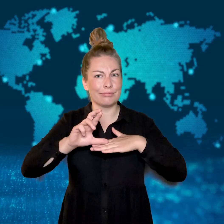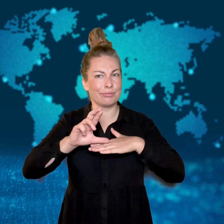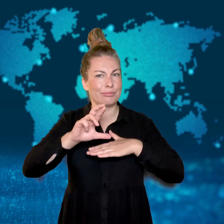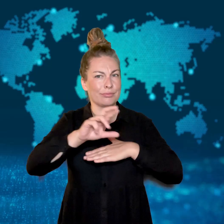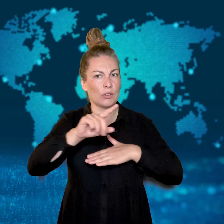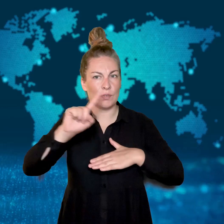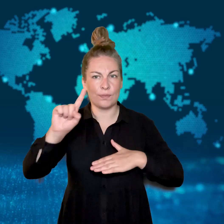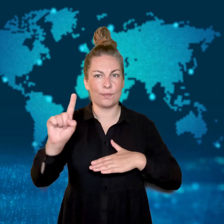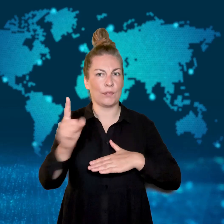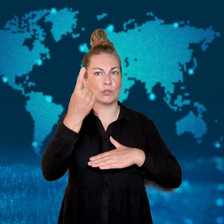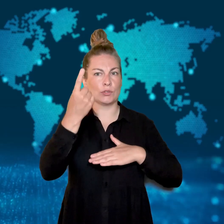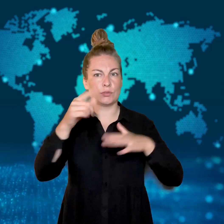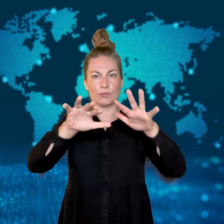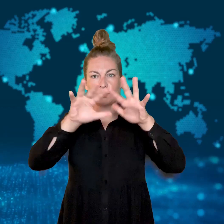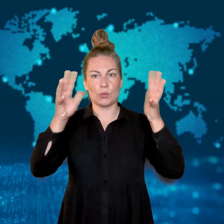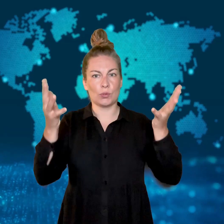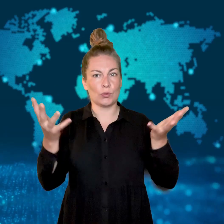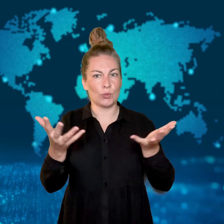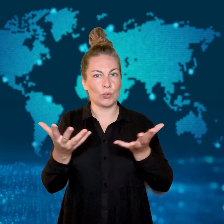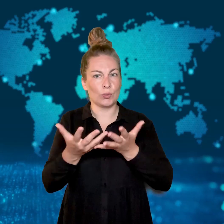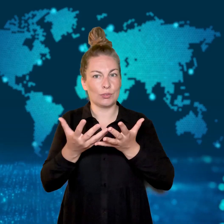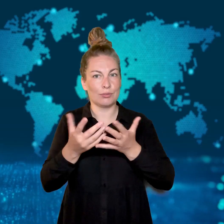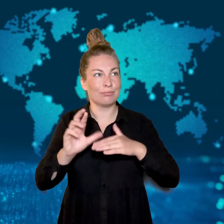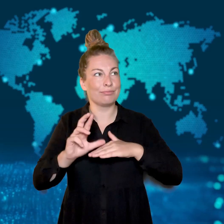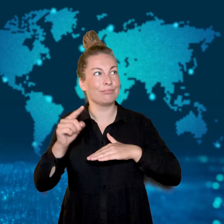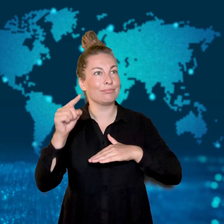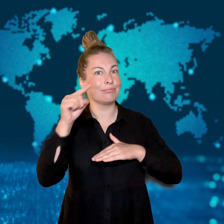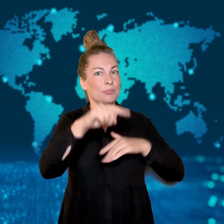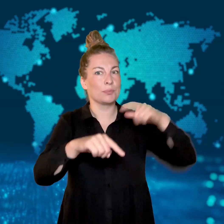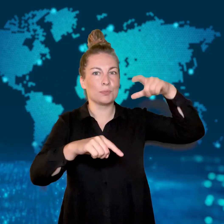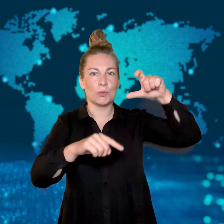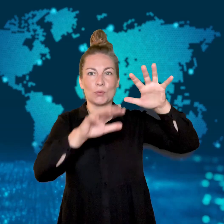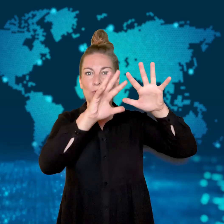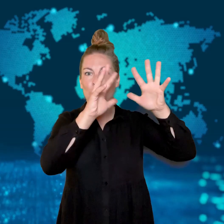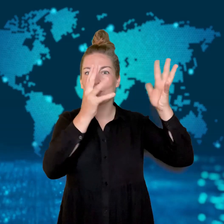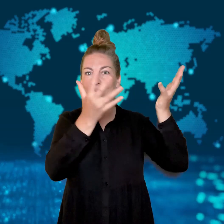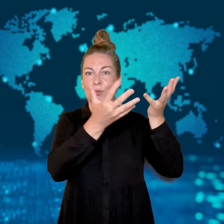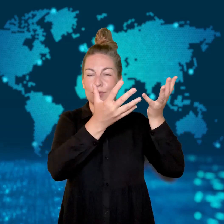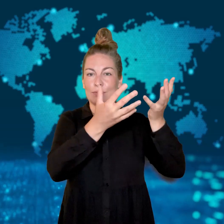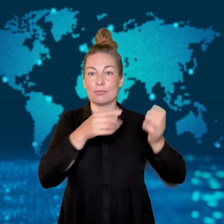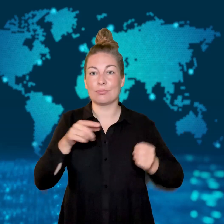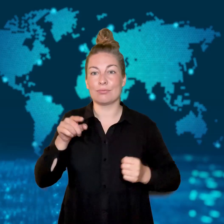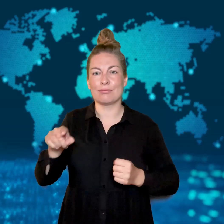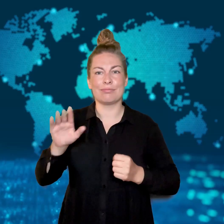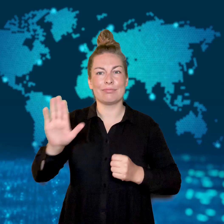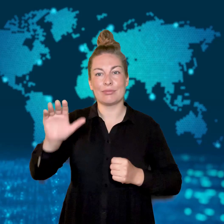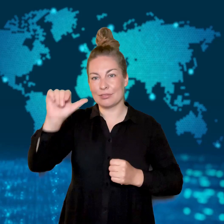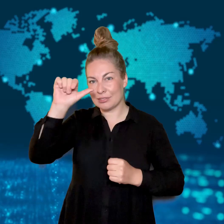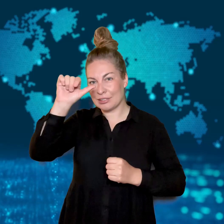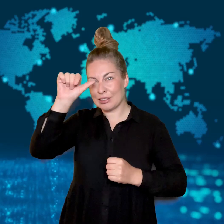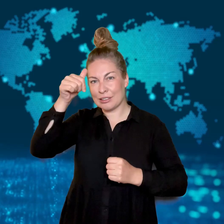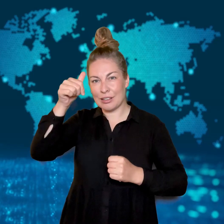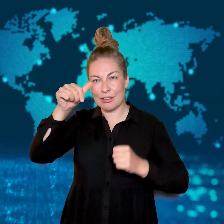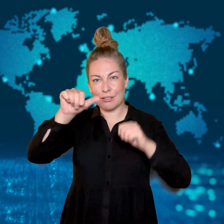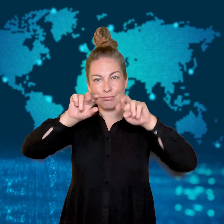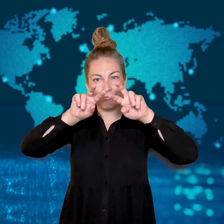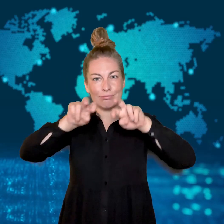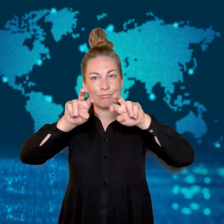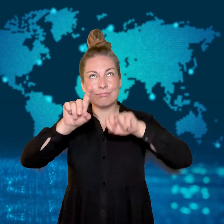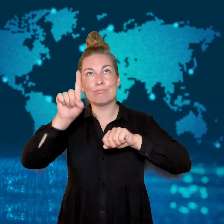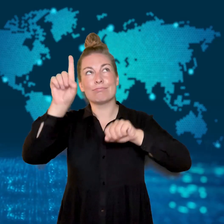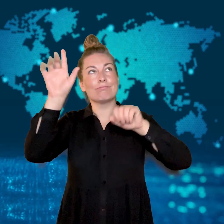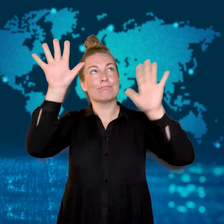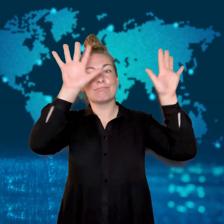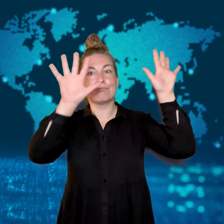That craft was a "first" worldwide since it landed near the moon's south pole.